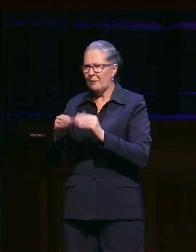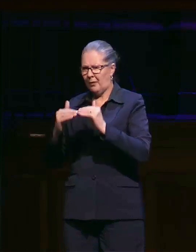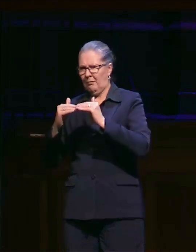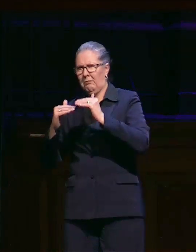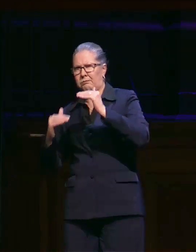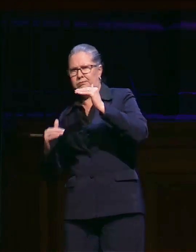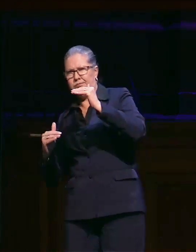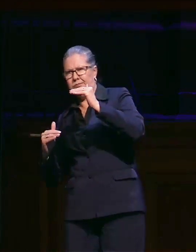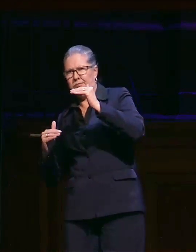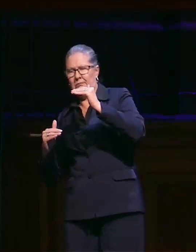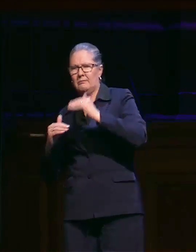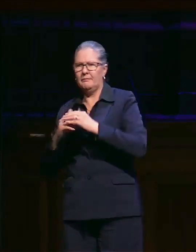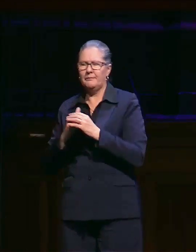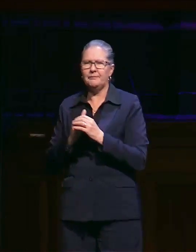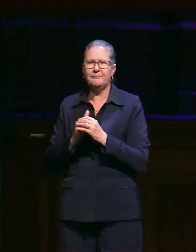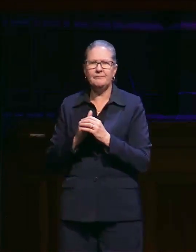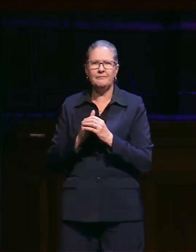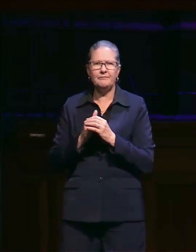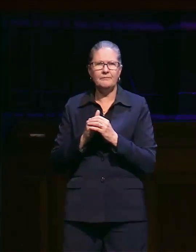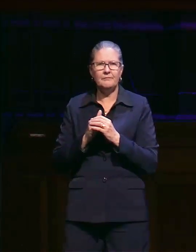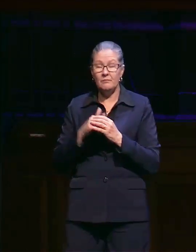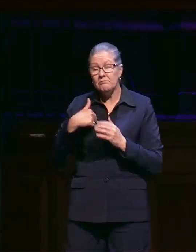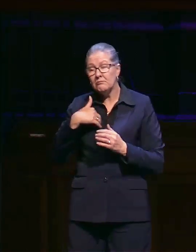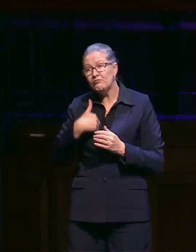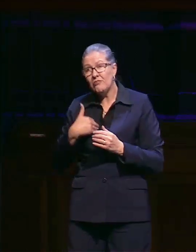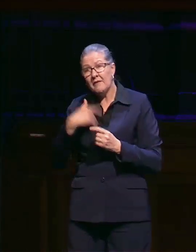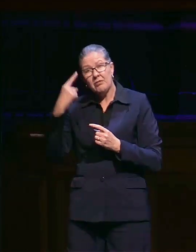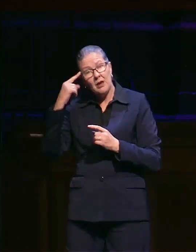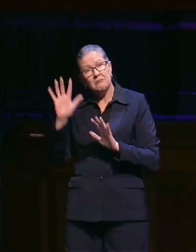grown for decades it is estimated that about three hundred and twenty nine